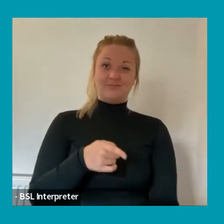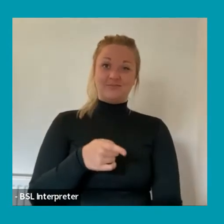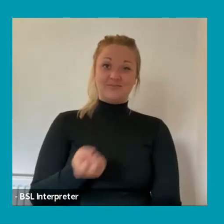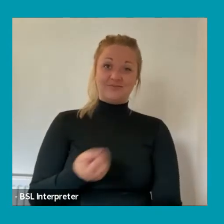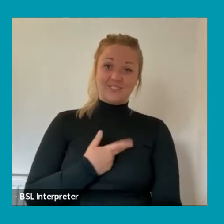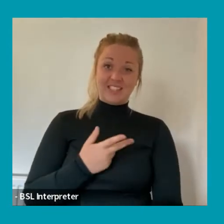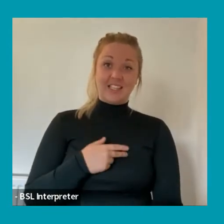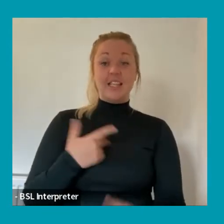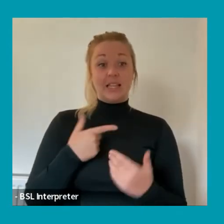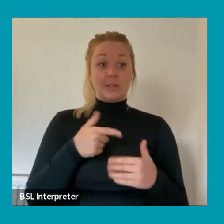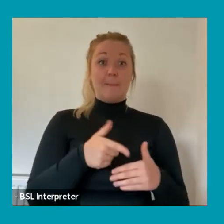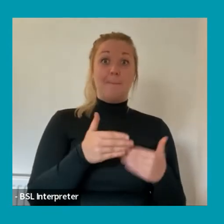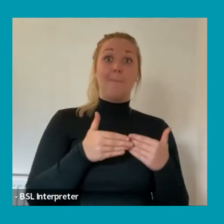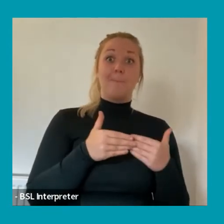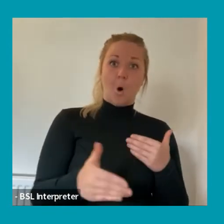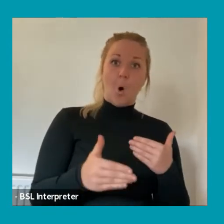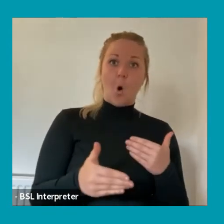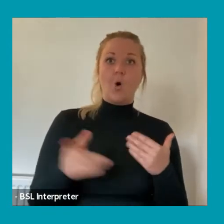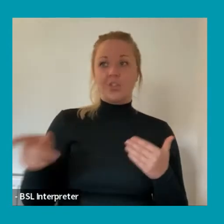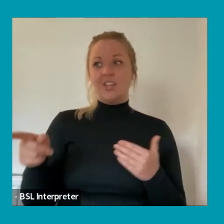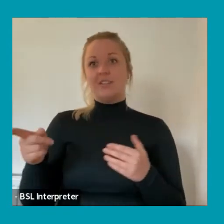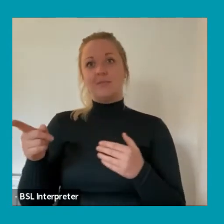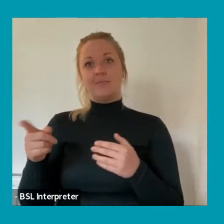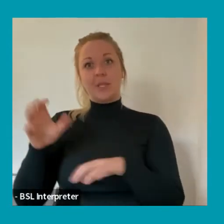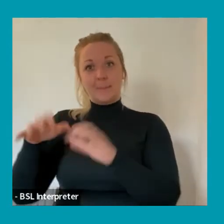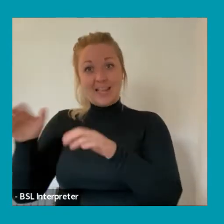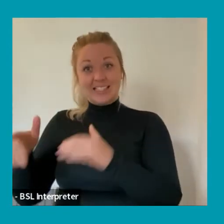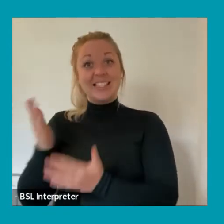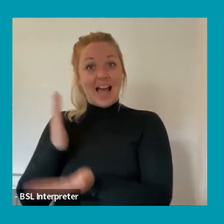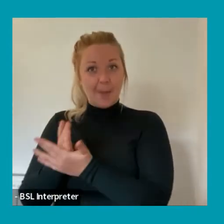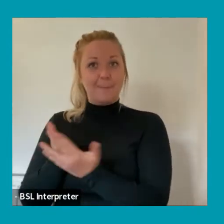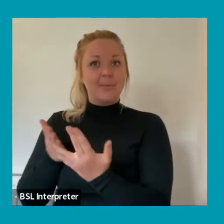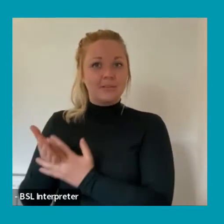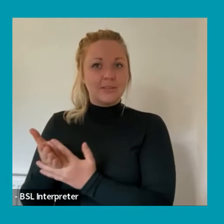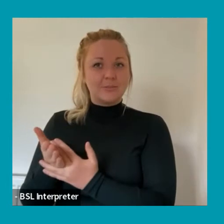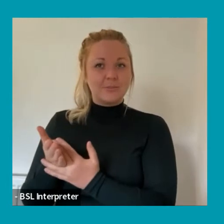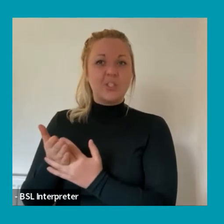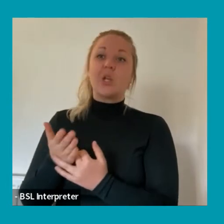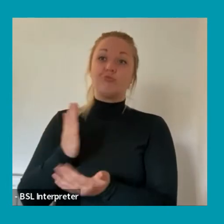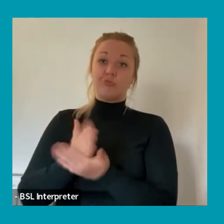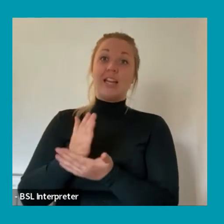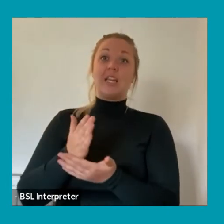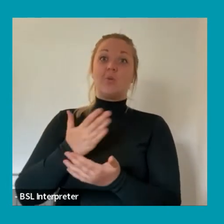What we really want is more to be accessible so, we have more choice. We haded a very similar thing.